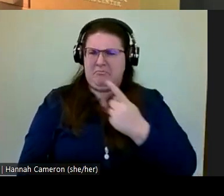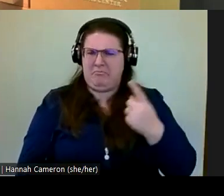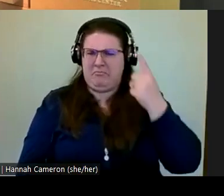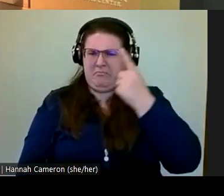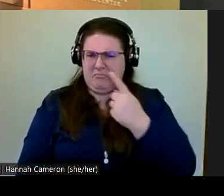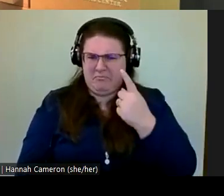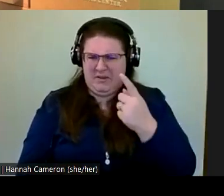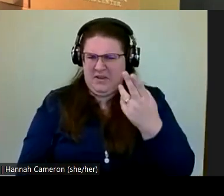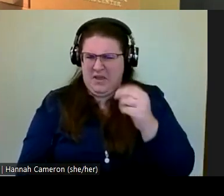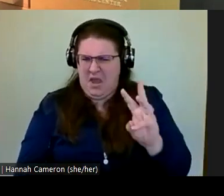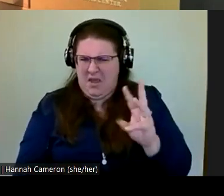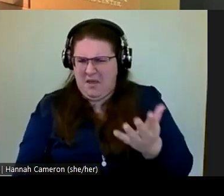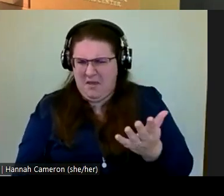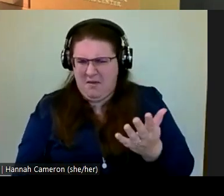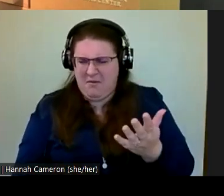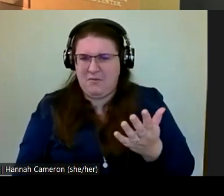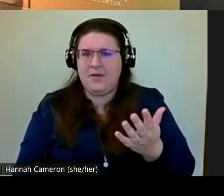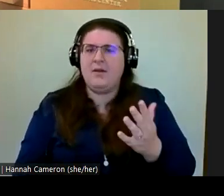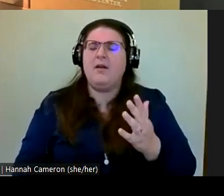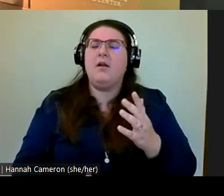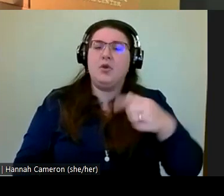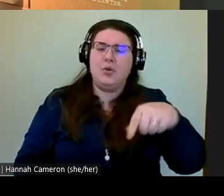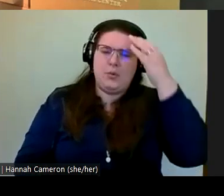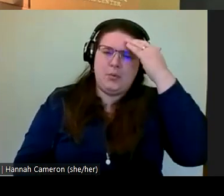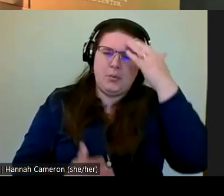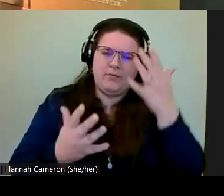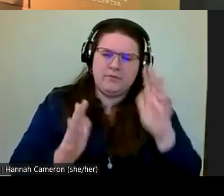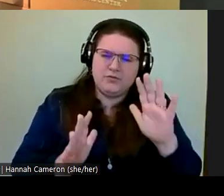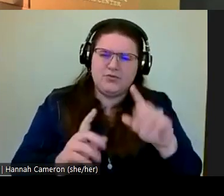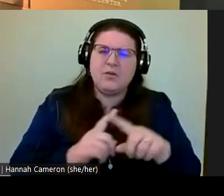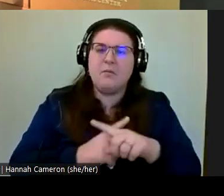it's it good for us to be able to say it when we uh make a case for what we do the big difference